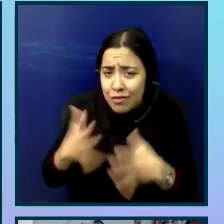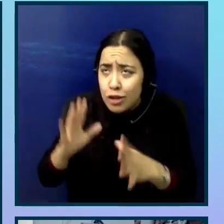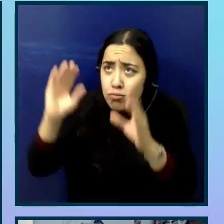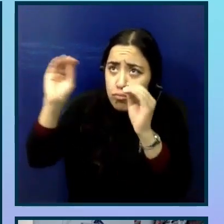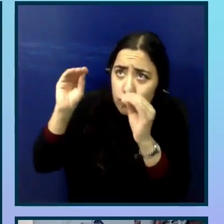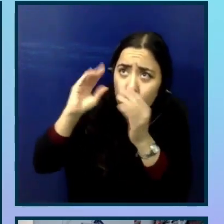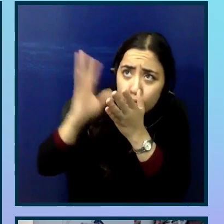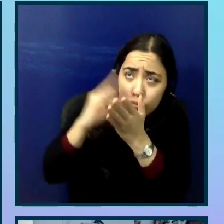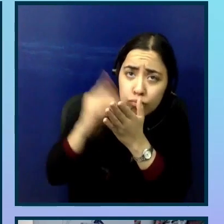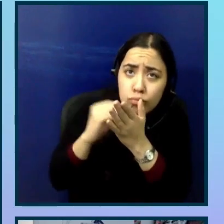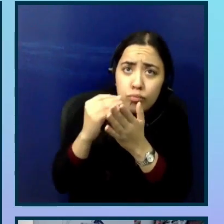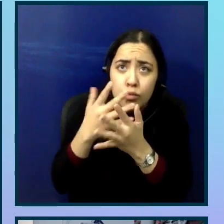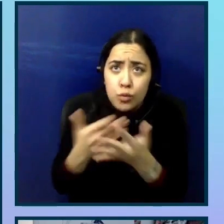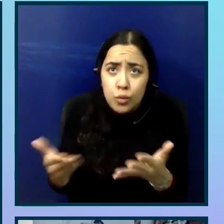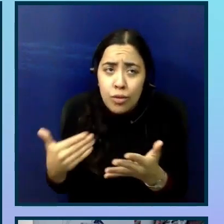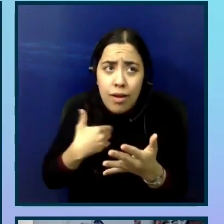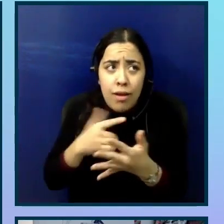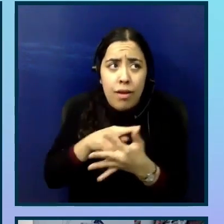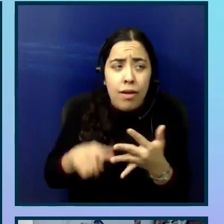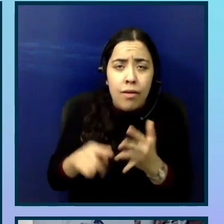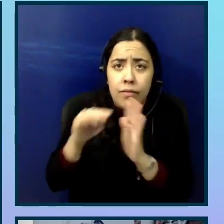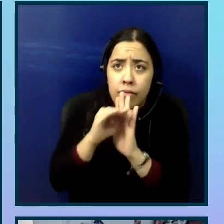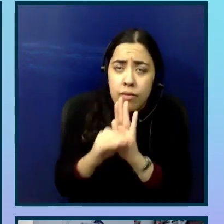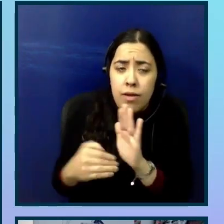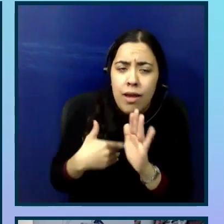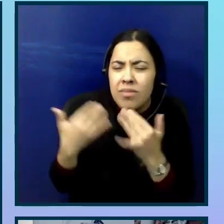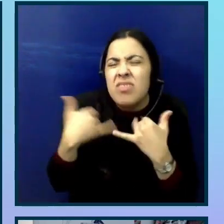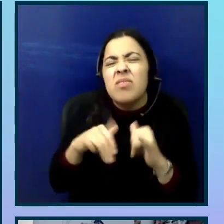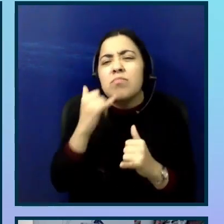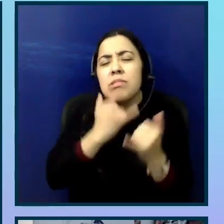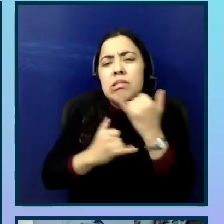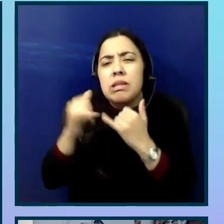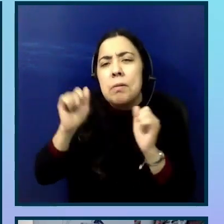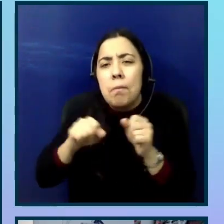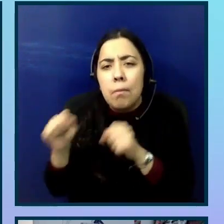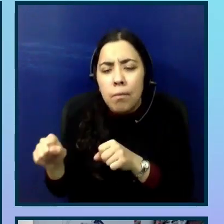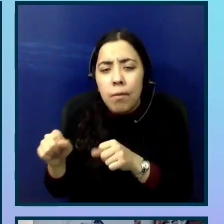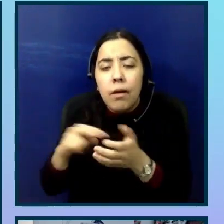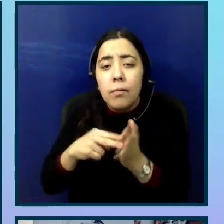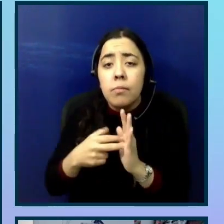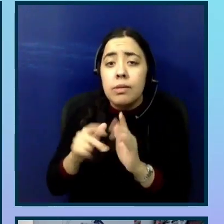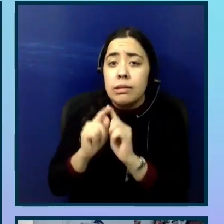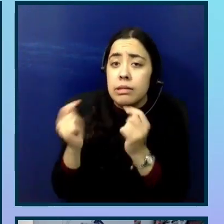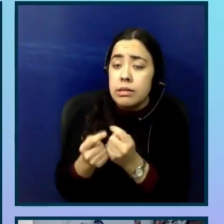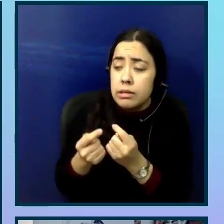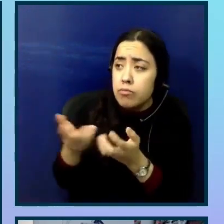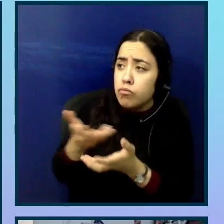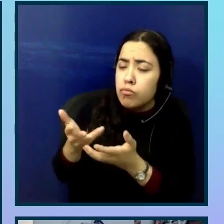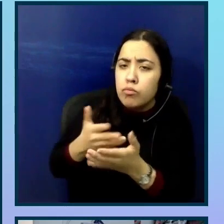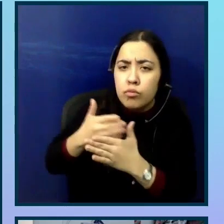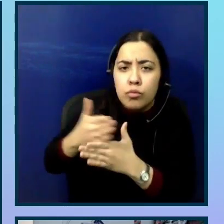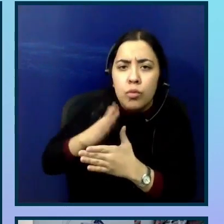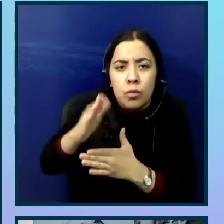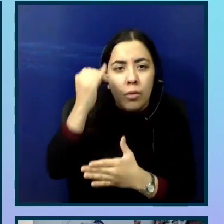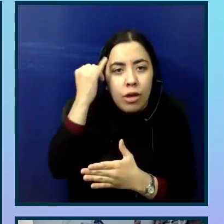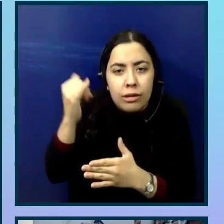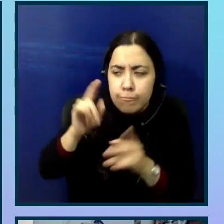we can still make mistakes. It's a good idea to share your work with other designers on your team and have them test for accessibility,